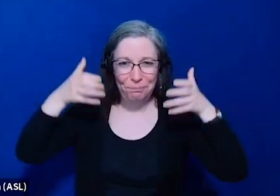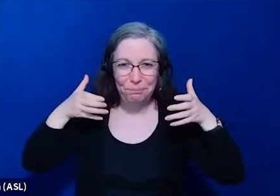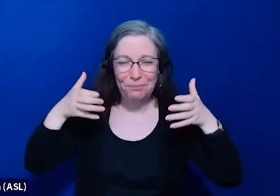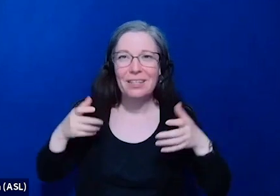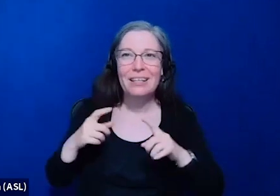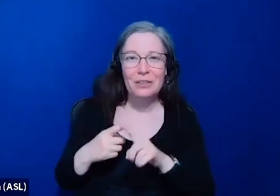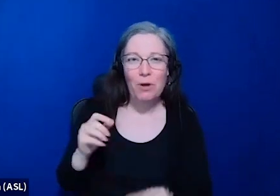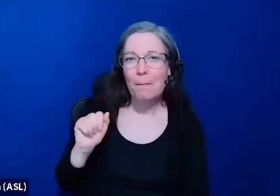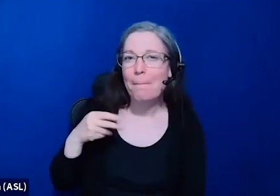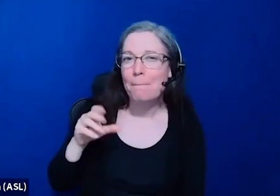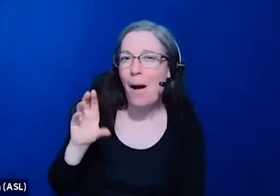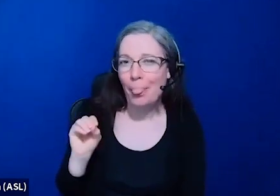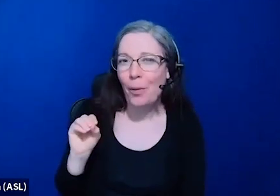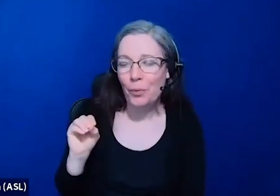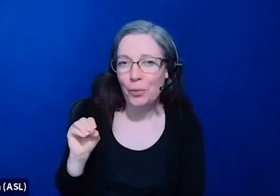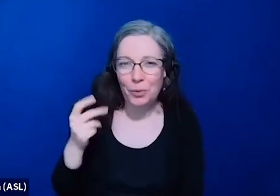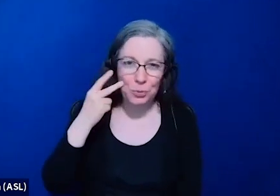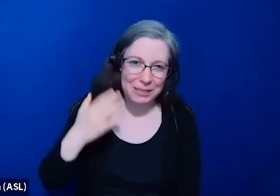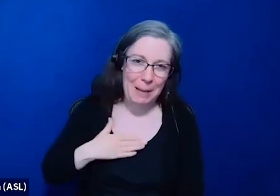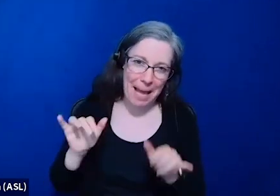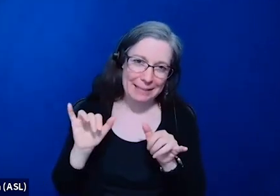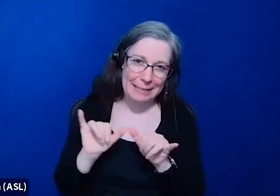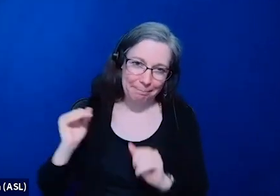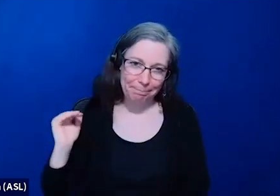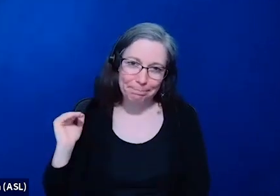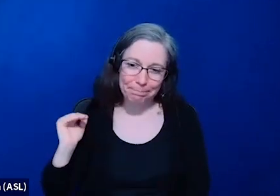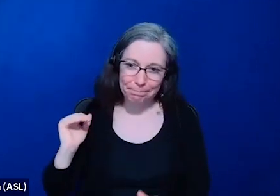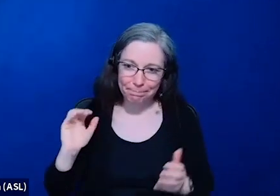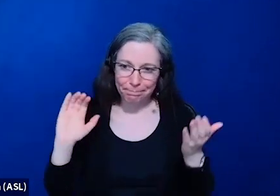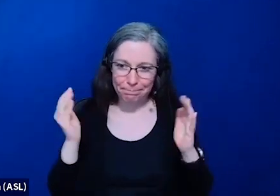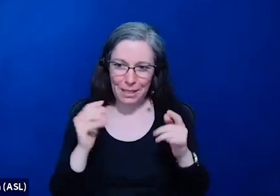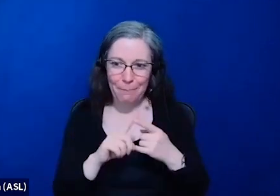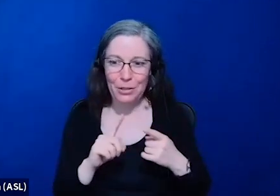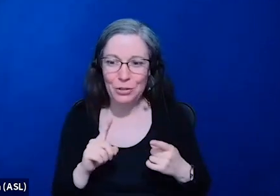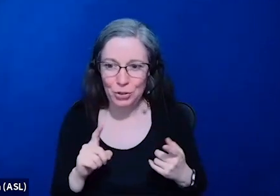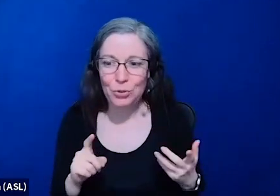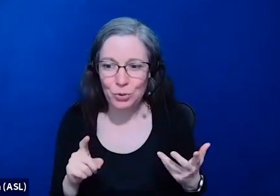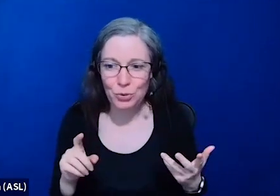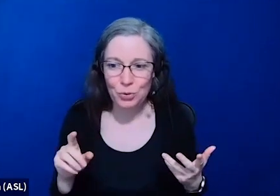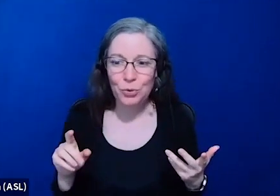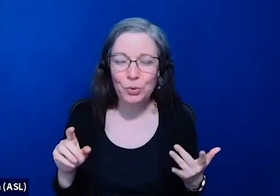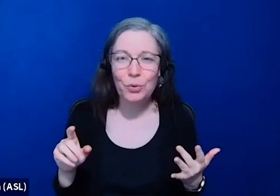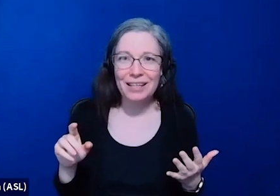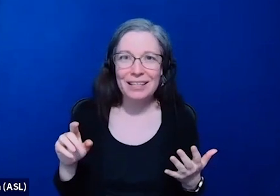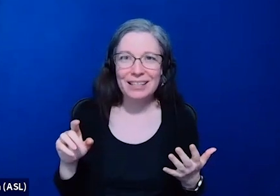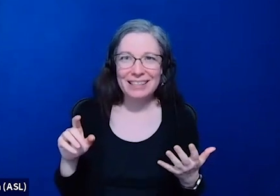and you can see roughly my size compared to the size of the standard astronaut, which is two-thirds of the size.